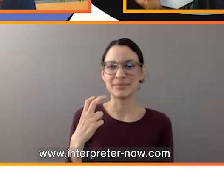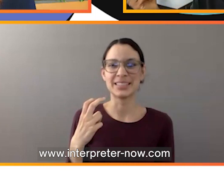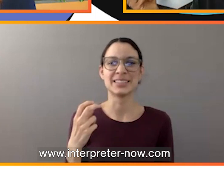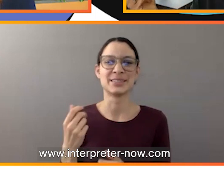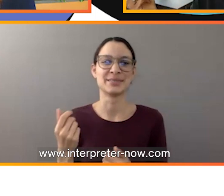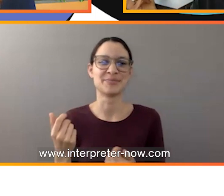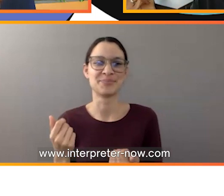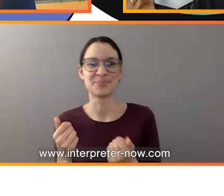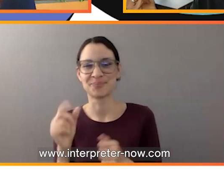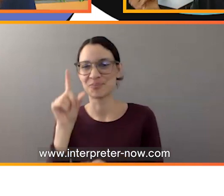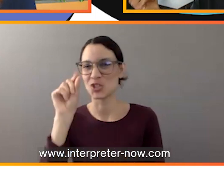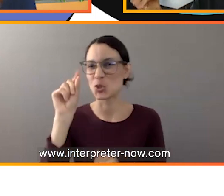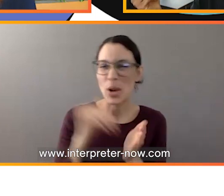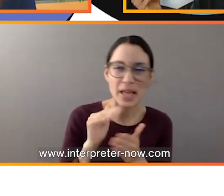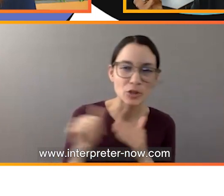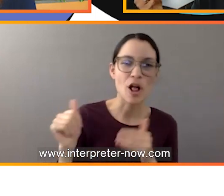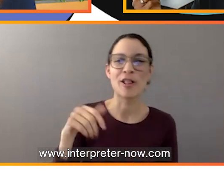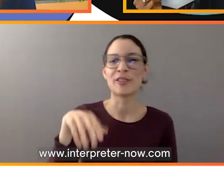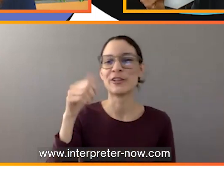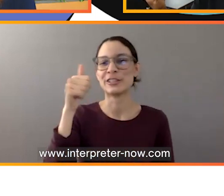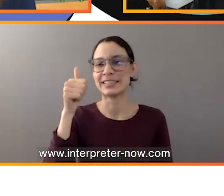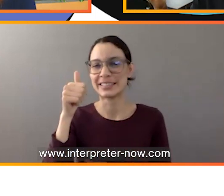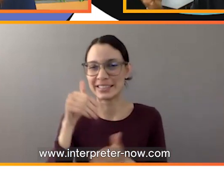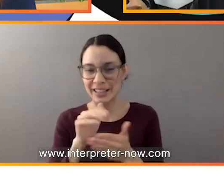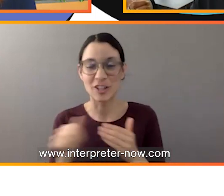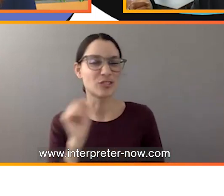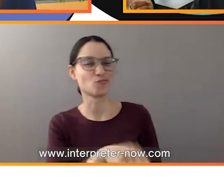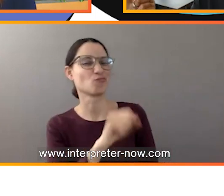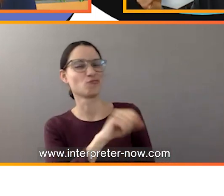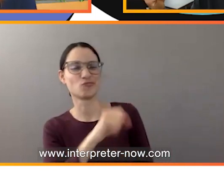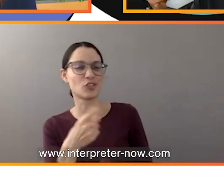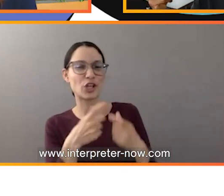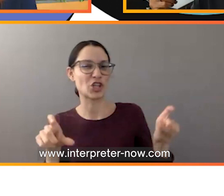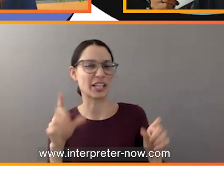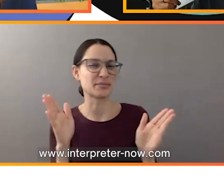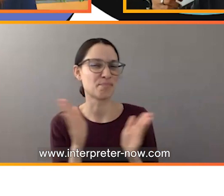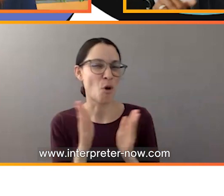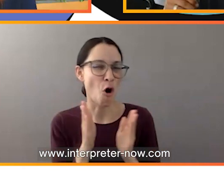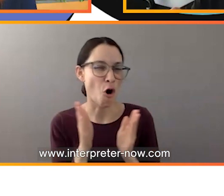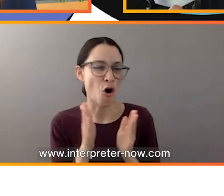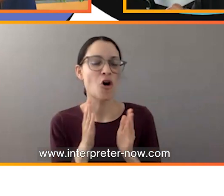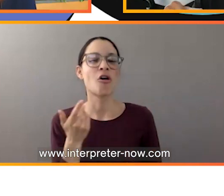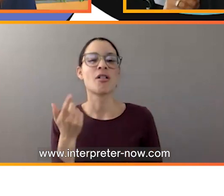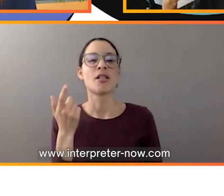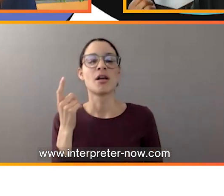more Black VC firms than there were 5 or 10 years ago, there's more Black entrepreneurs,